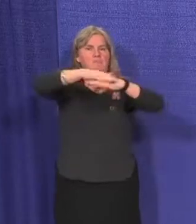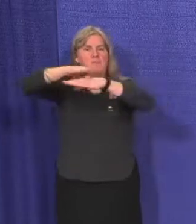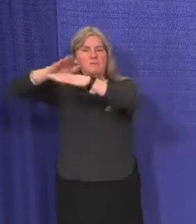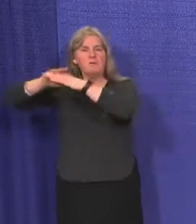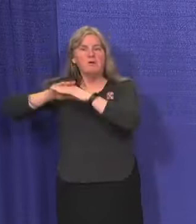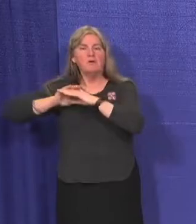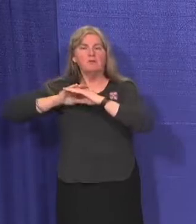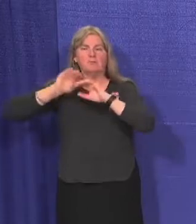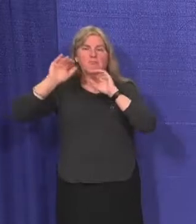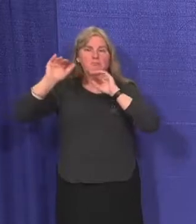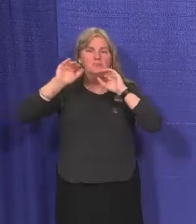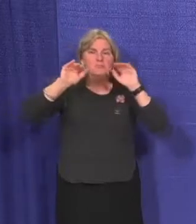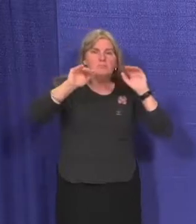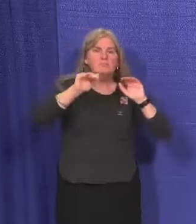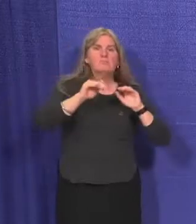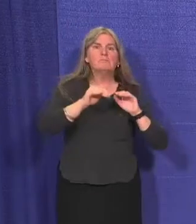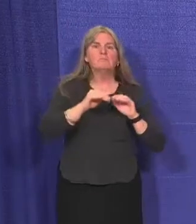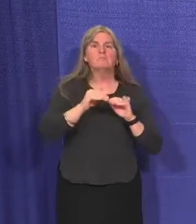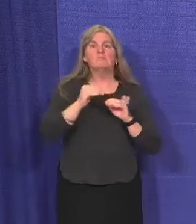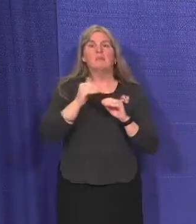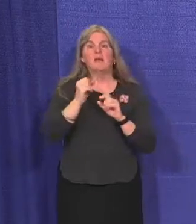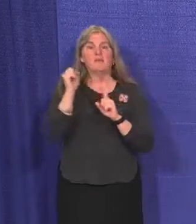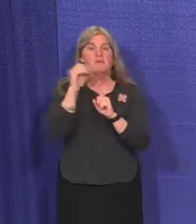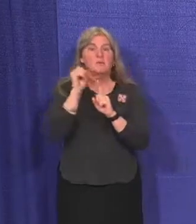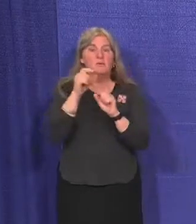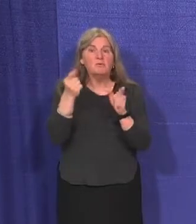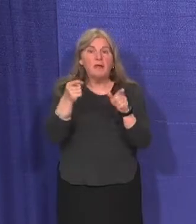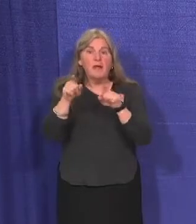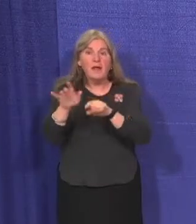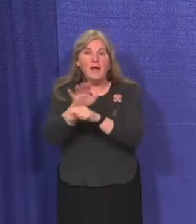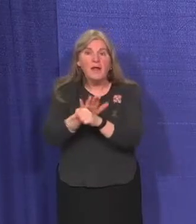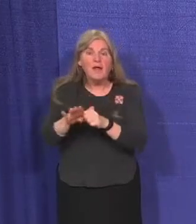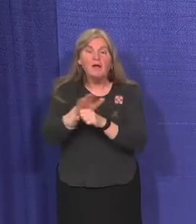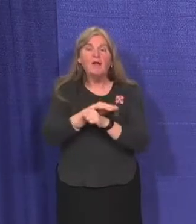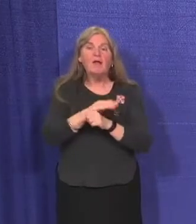around.